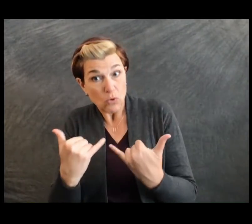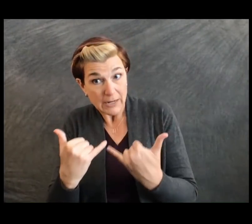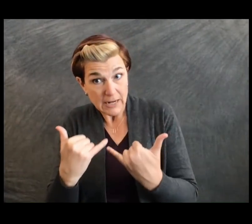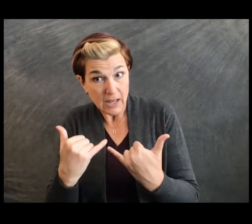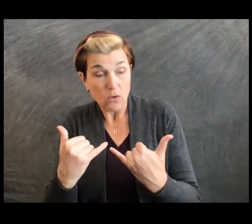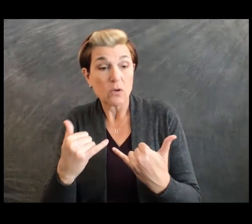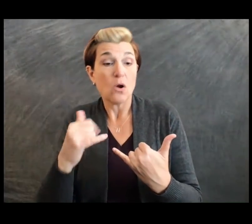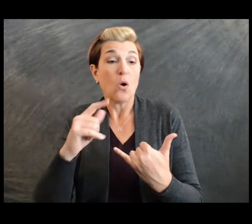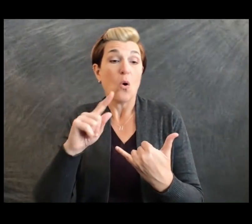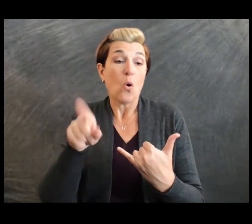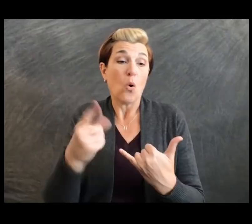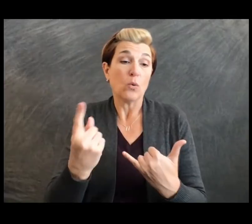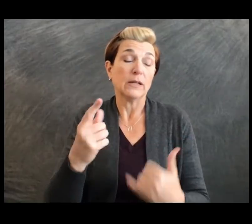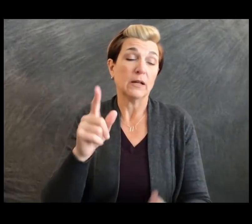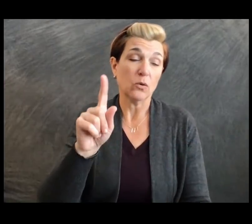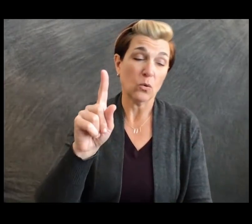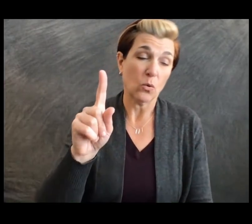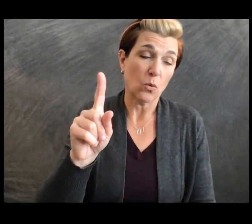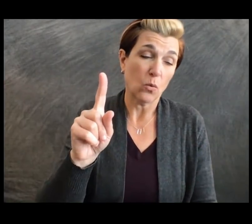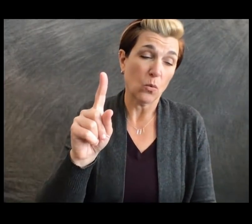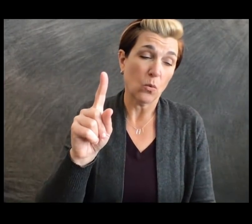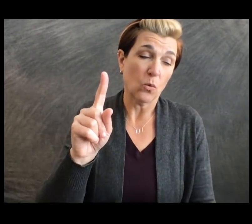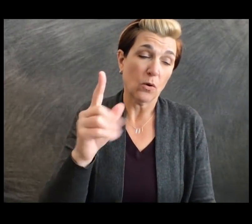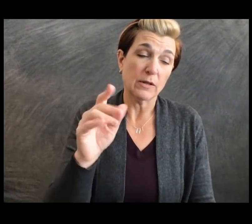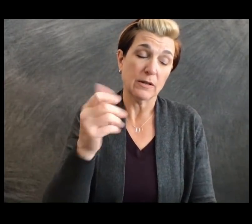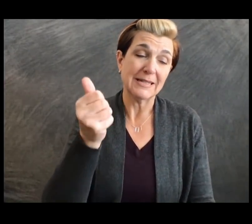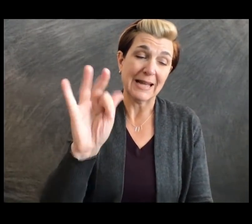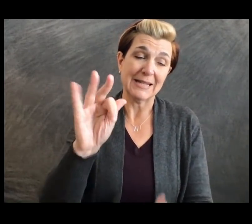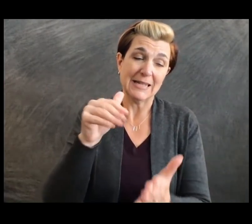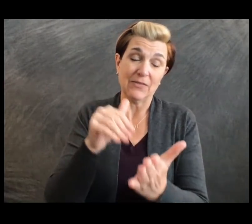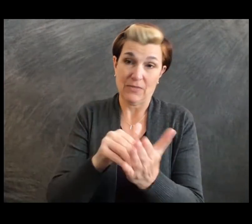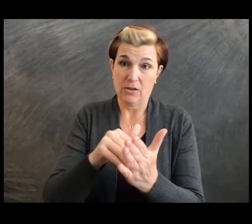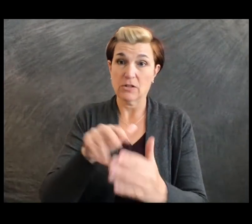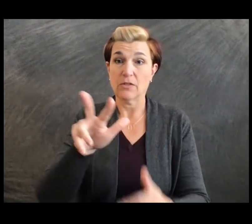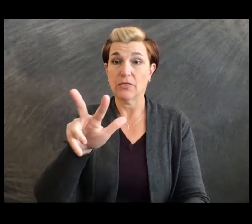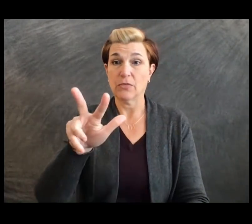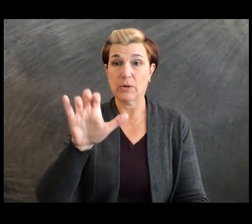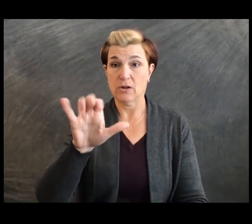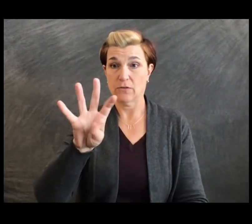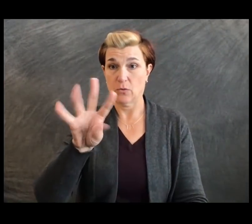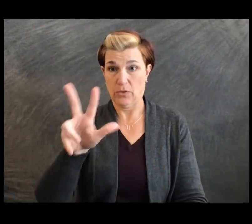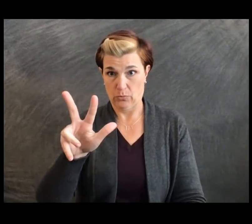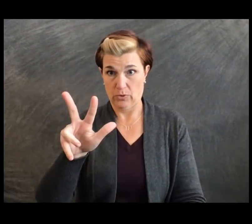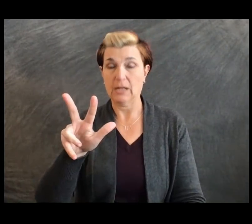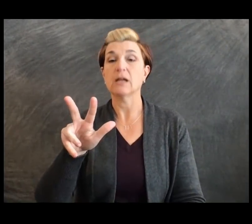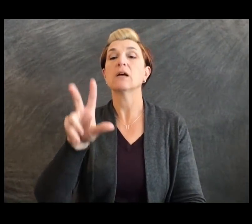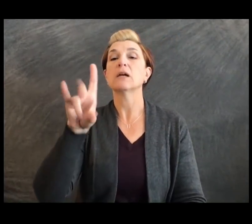positive for the corona virus we want to we continue to urge state and local